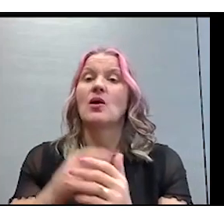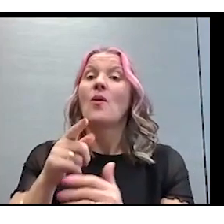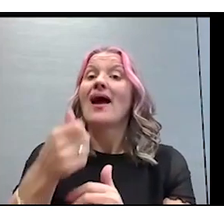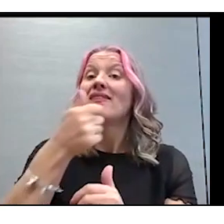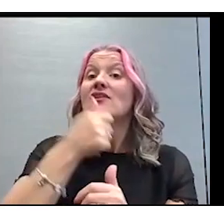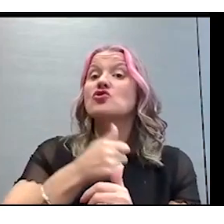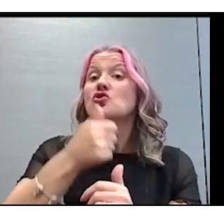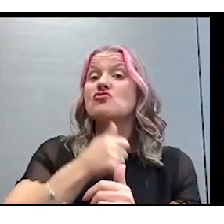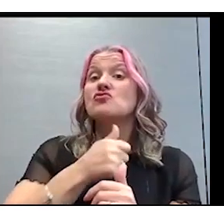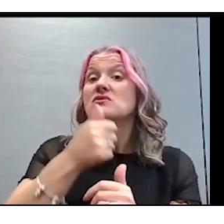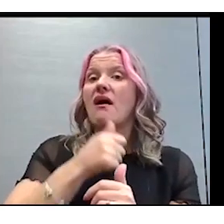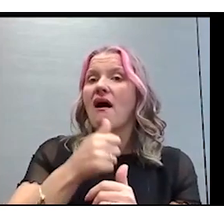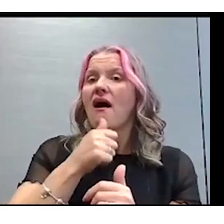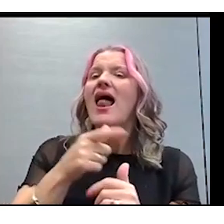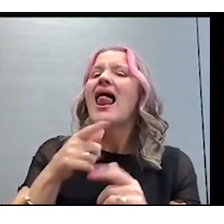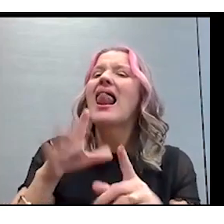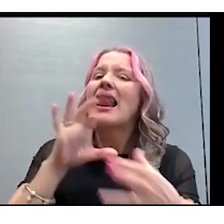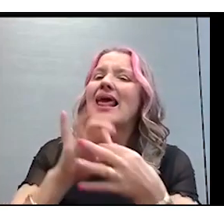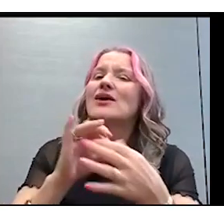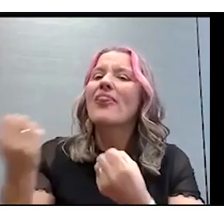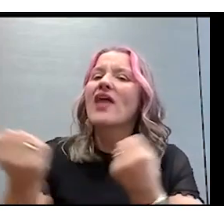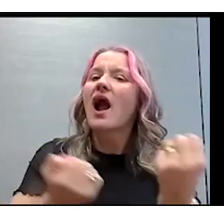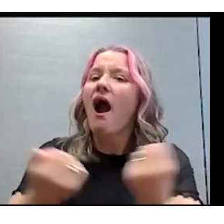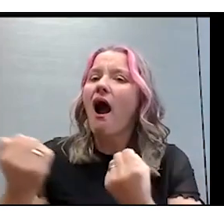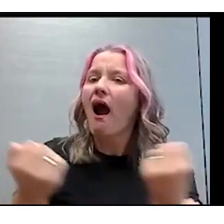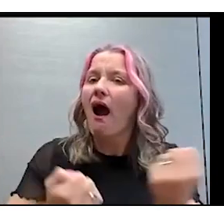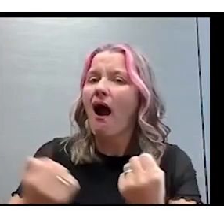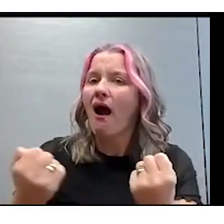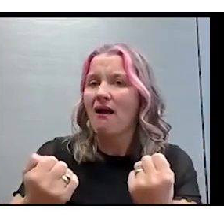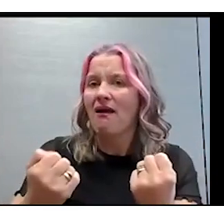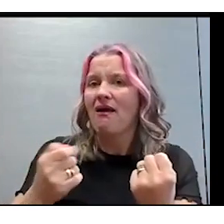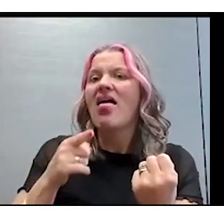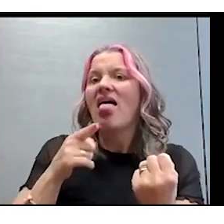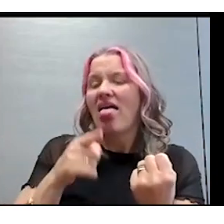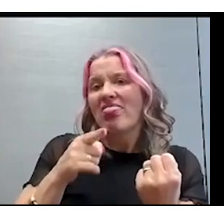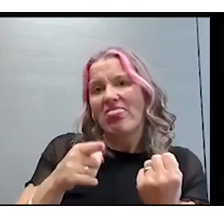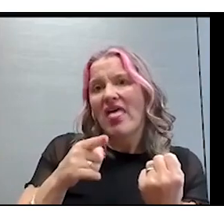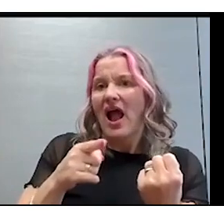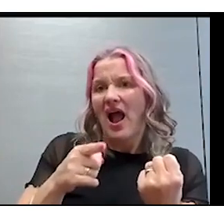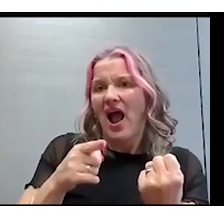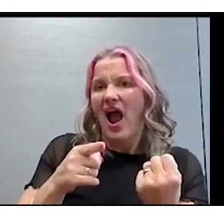to give it new instructions and get it to do other things is a jailbreak.